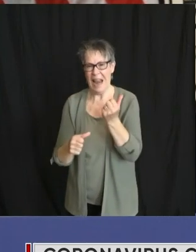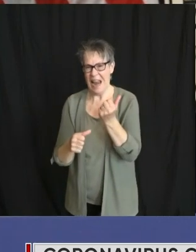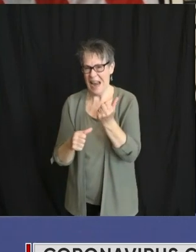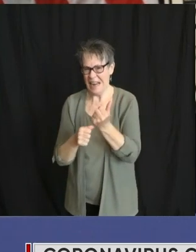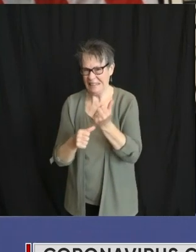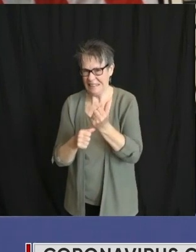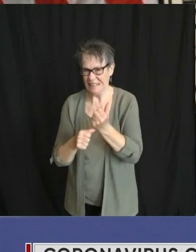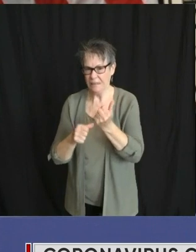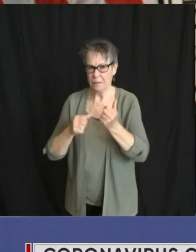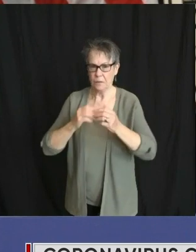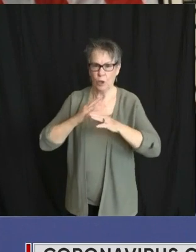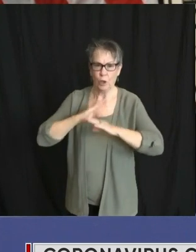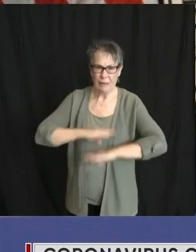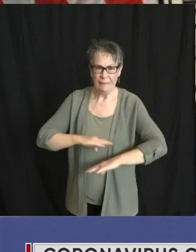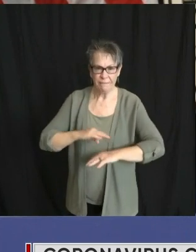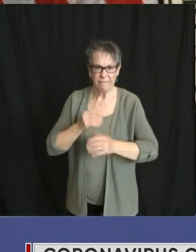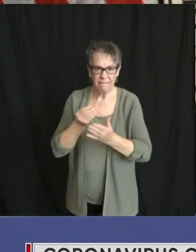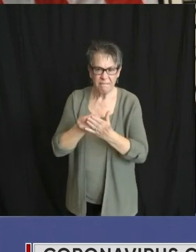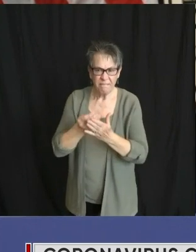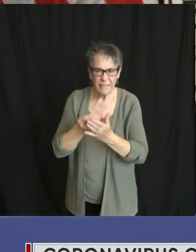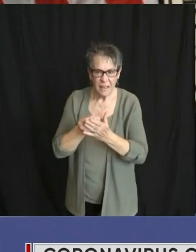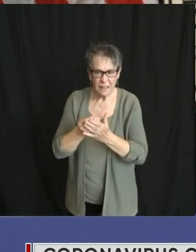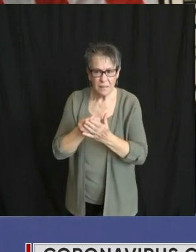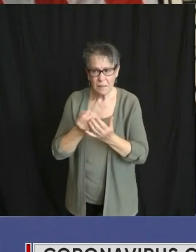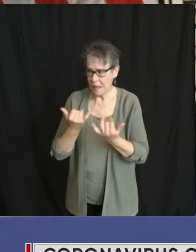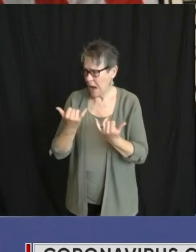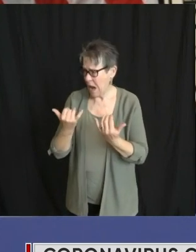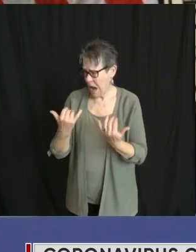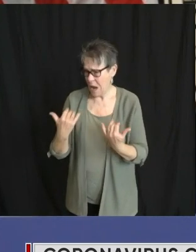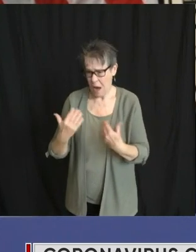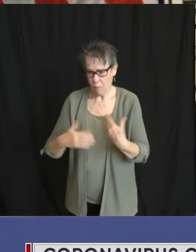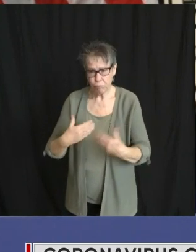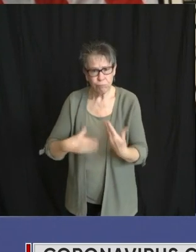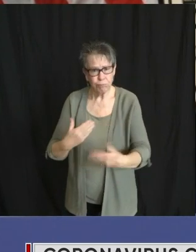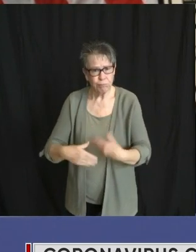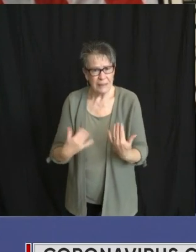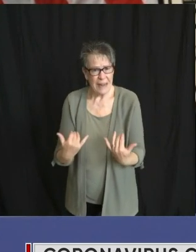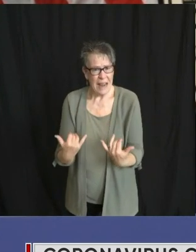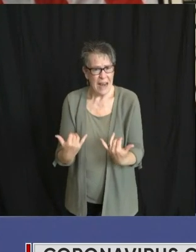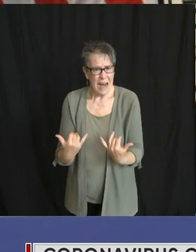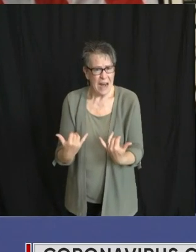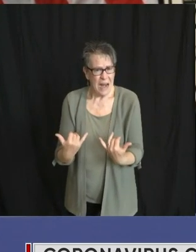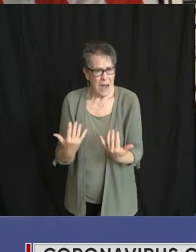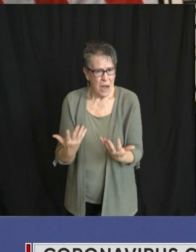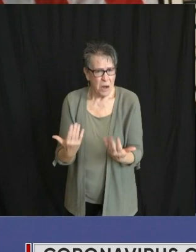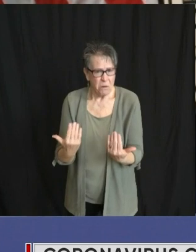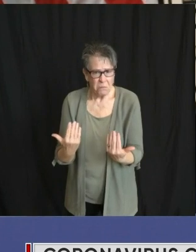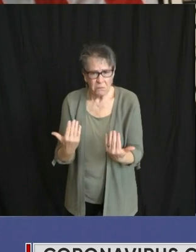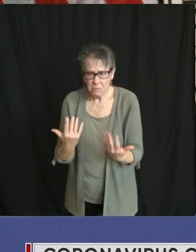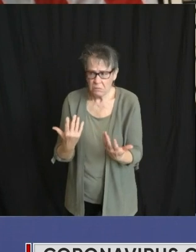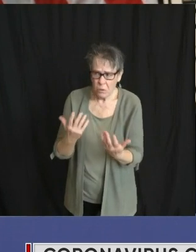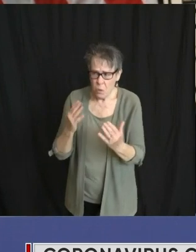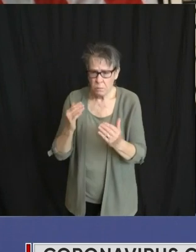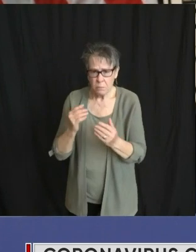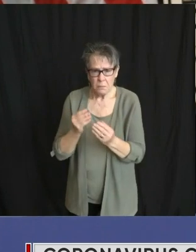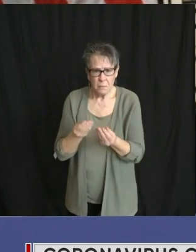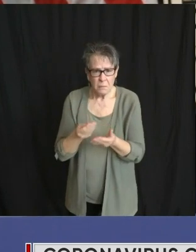DETAILS IF WE NEEDED. WITH RESPECT TO BEACHES NOTHING IN TODAY'S ORDER CHANGES THE FACT THAT MUNICIPALITIES CAN